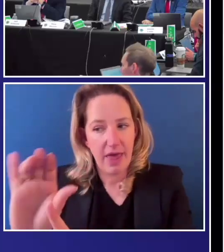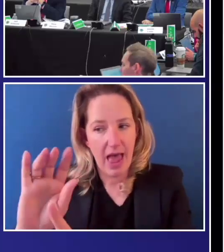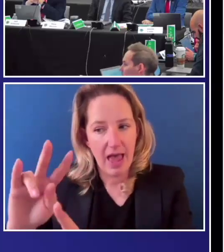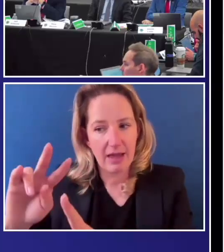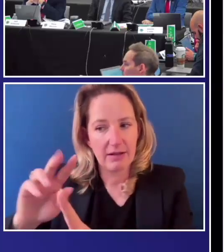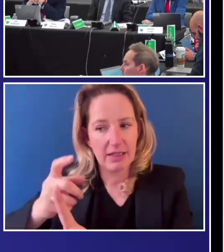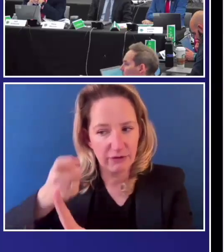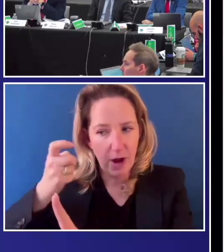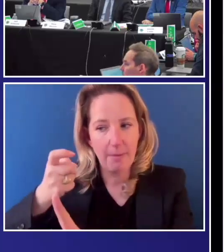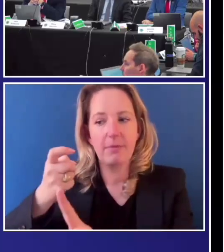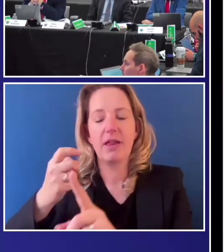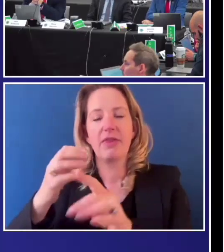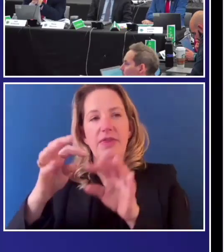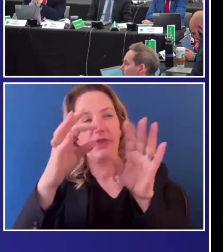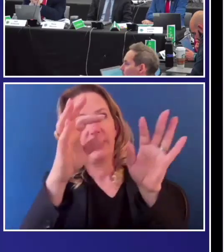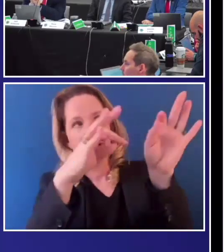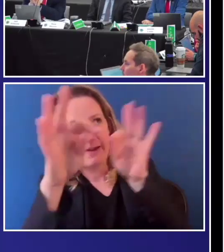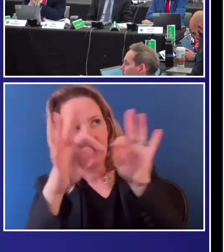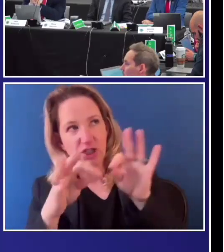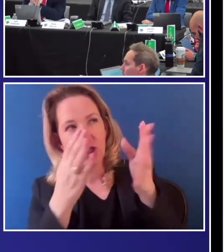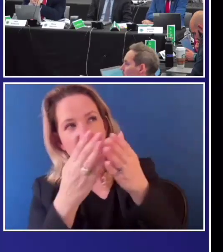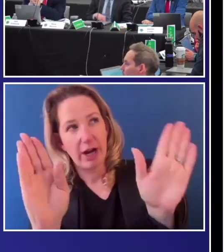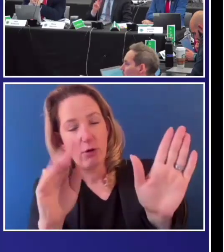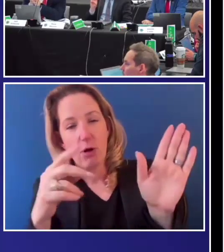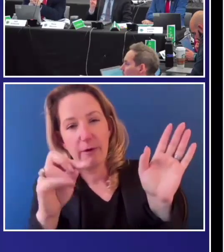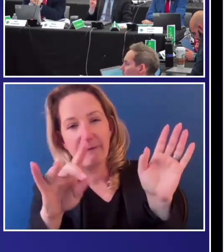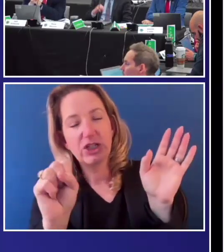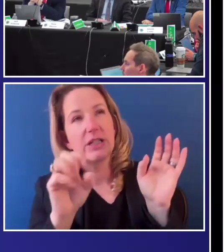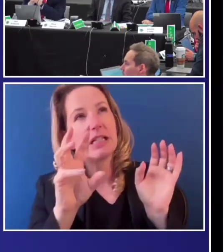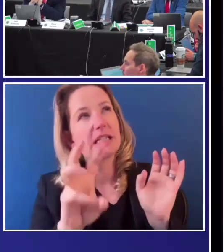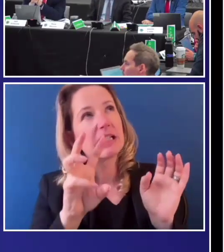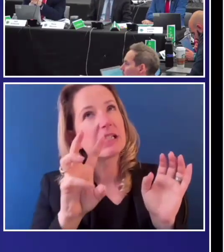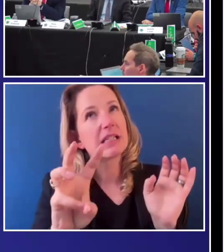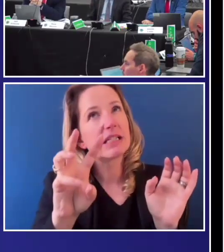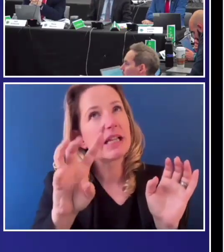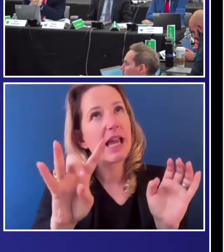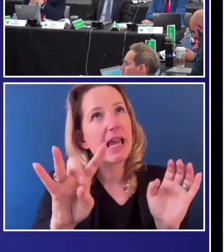general provisions in 668.2. Yeah.